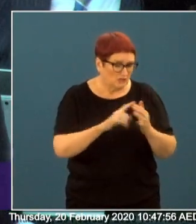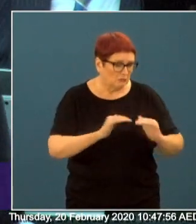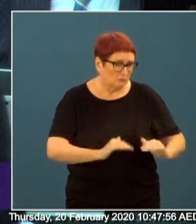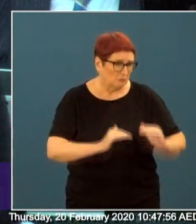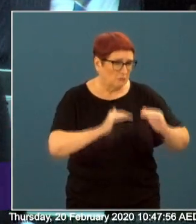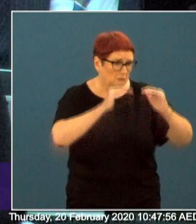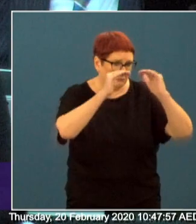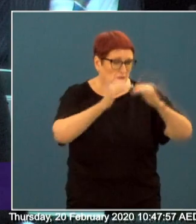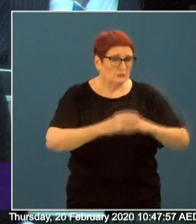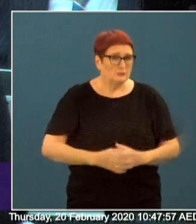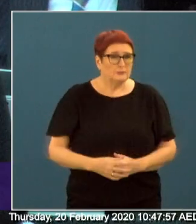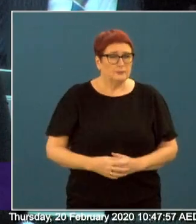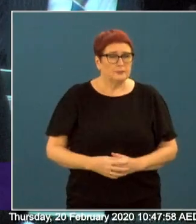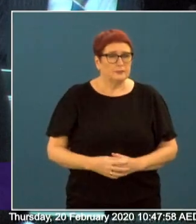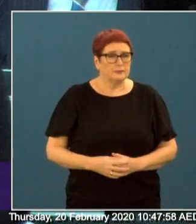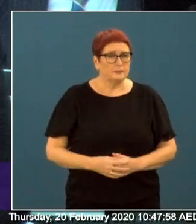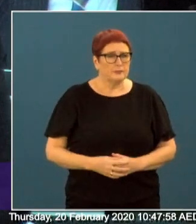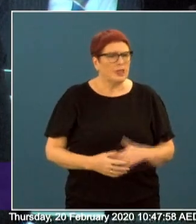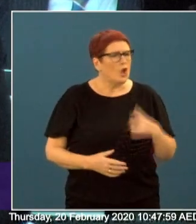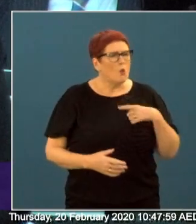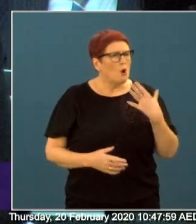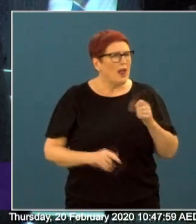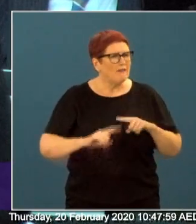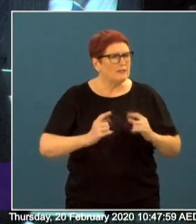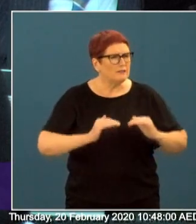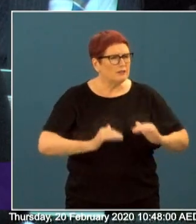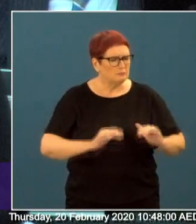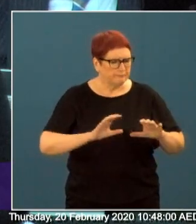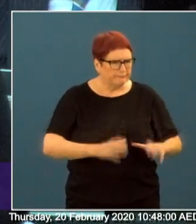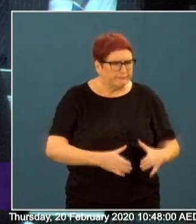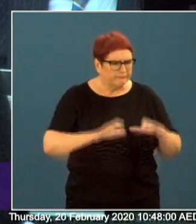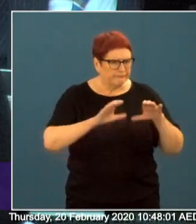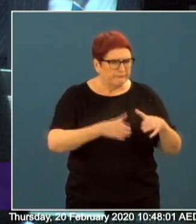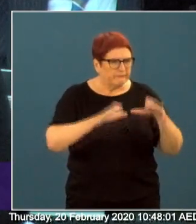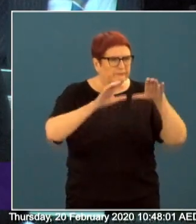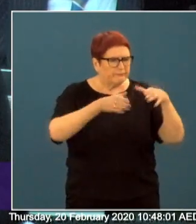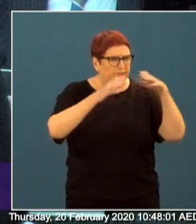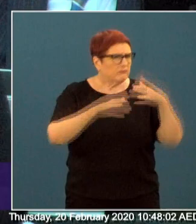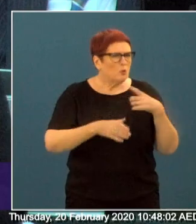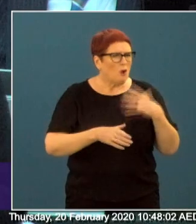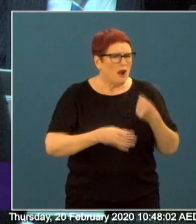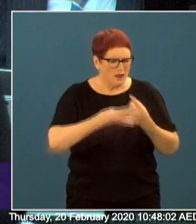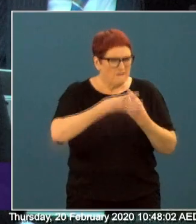what is the purpose of a classification either as mild, moderate, severe or profound?